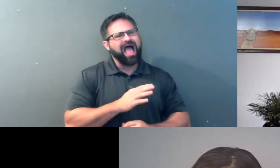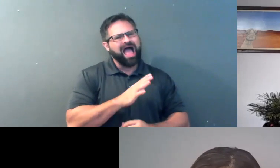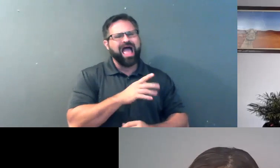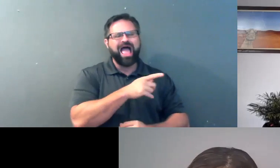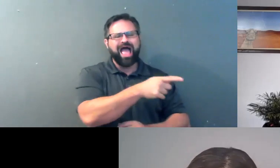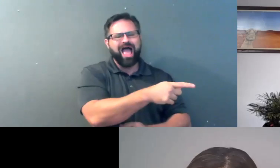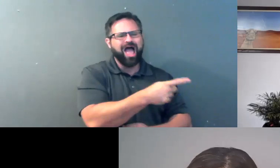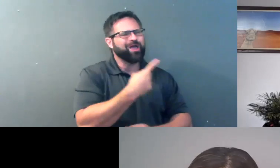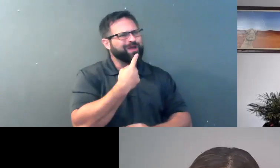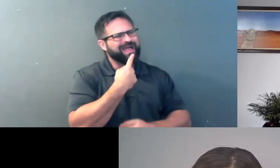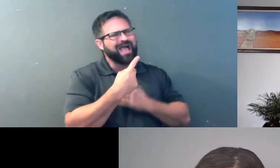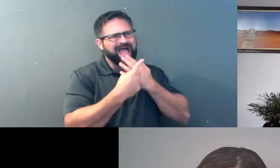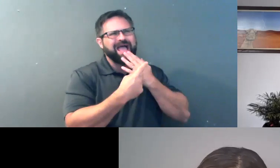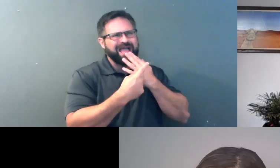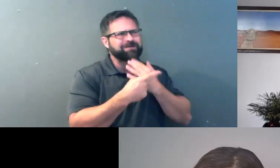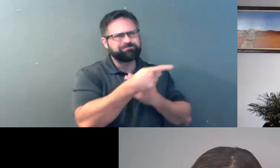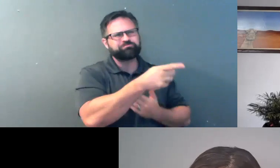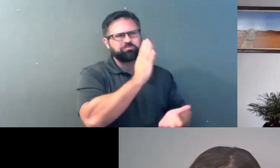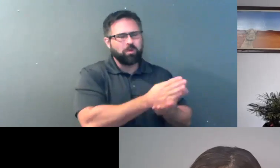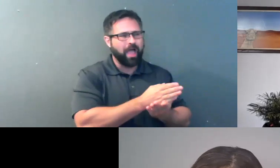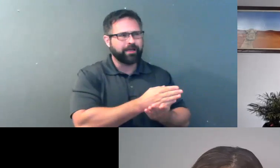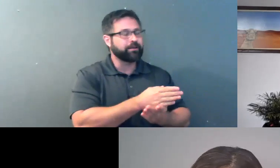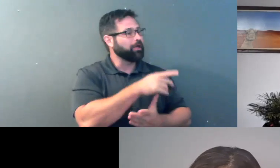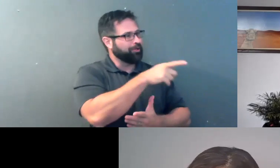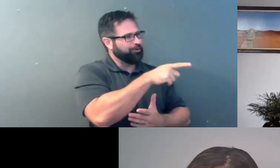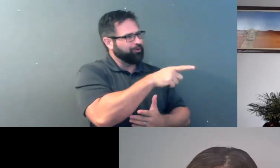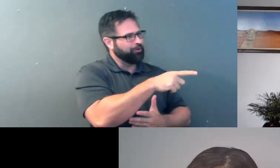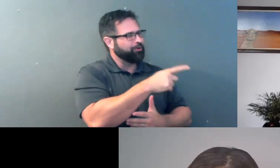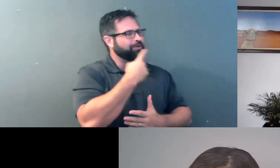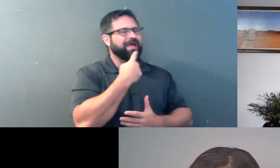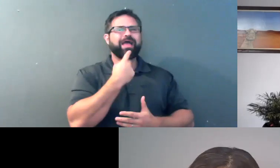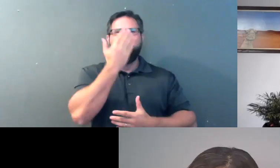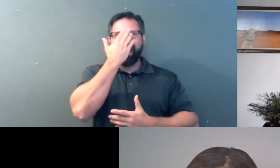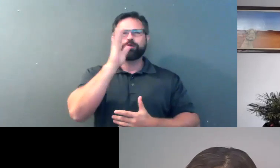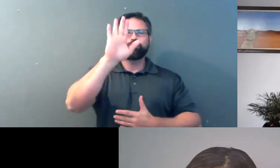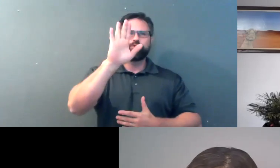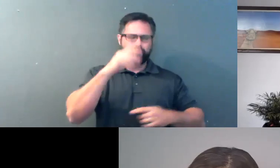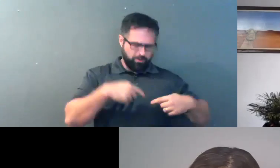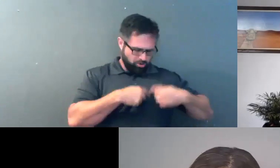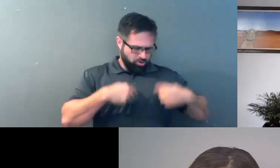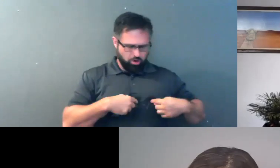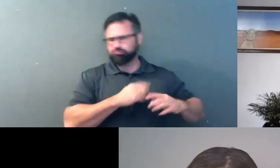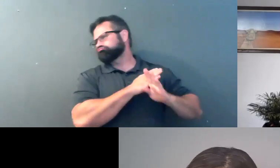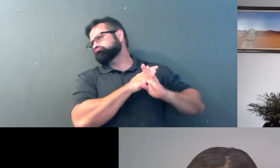um i couldn't agree more on the point that you made on attitudinal barriers i mean currently in